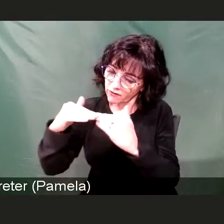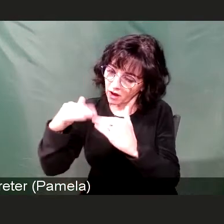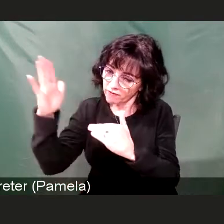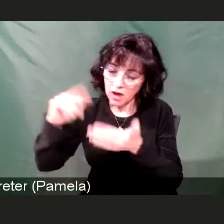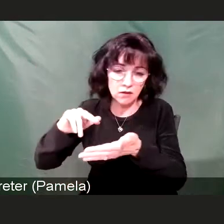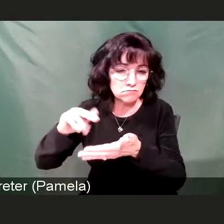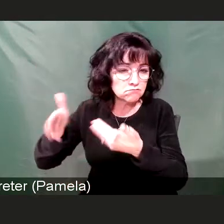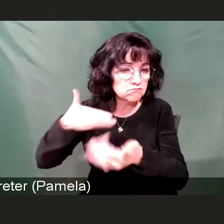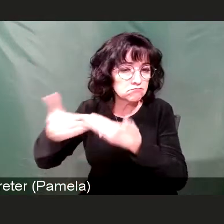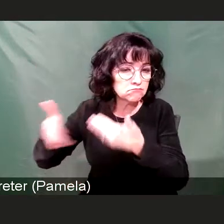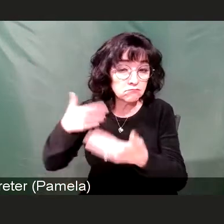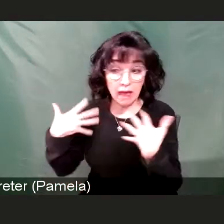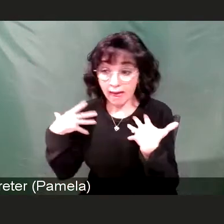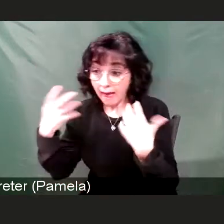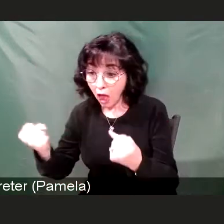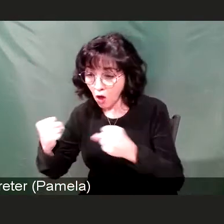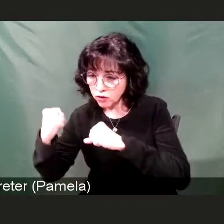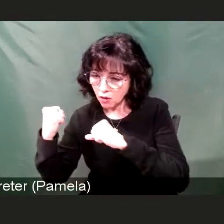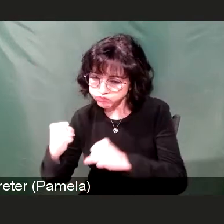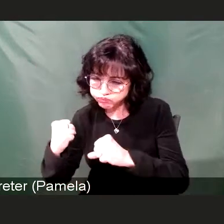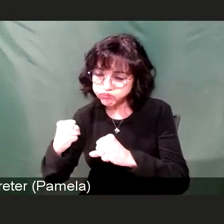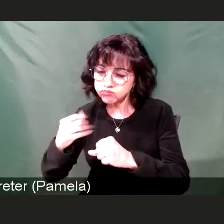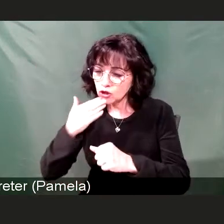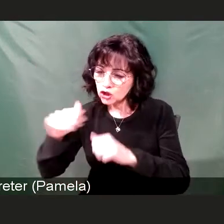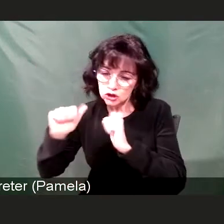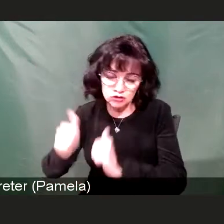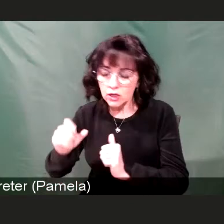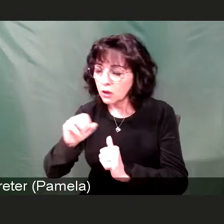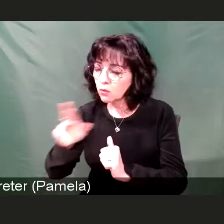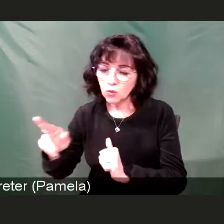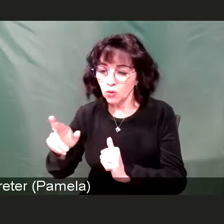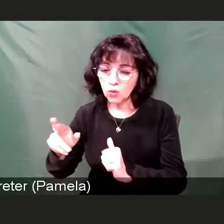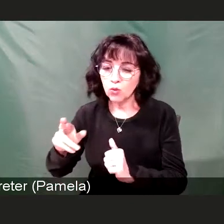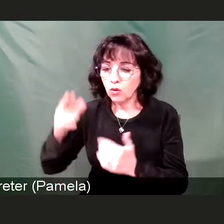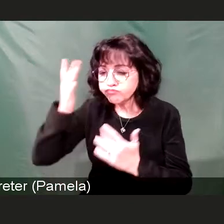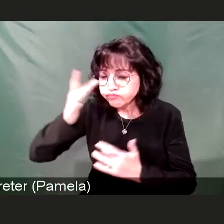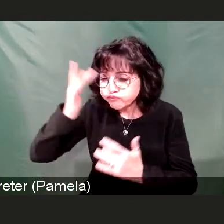and included fire police, correctional officers,